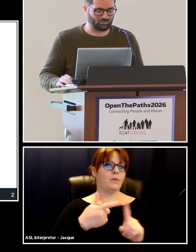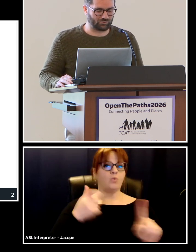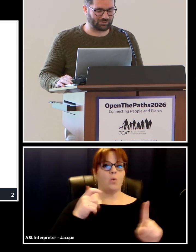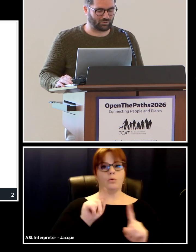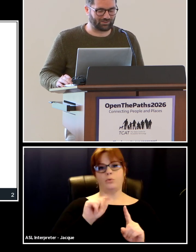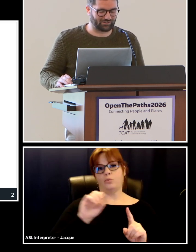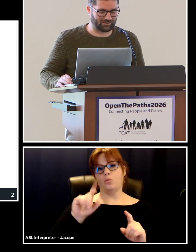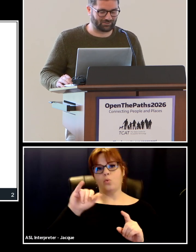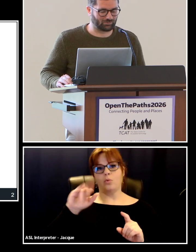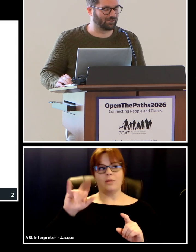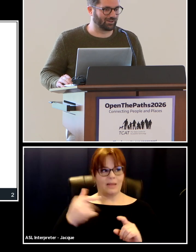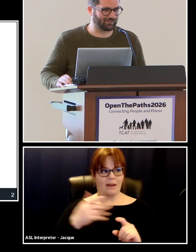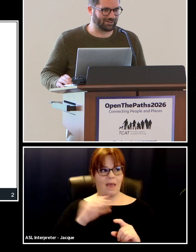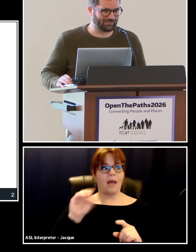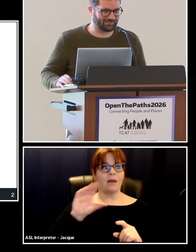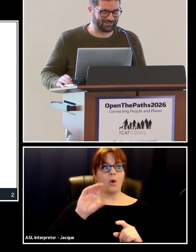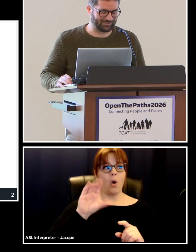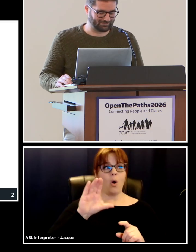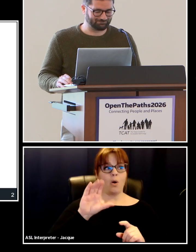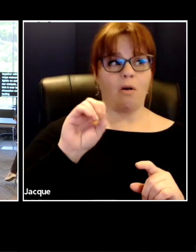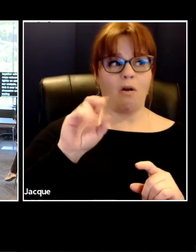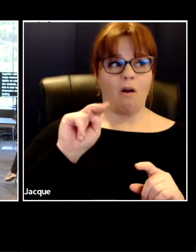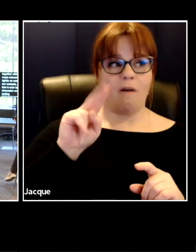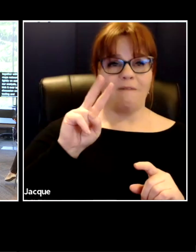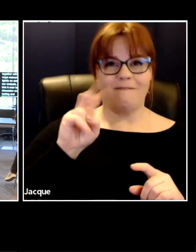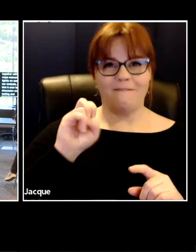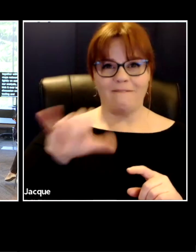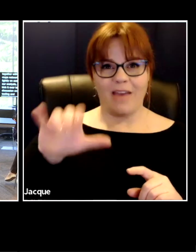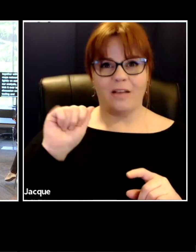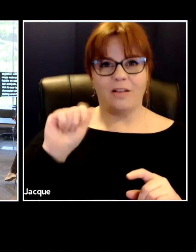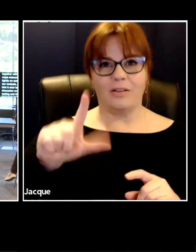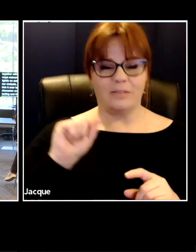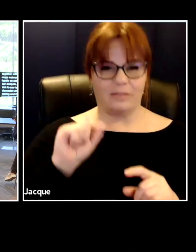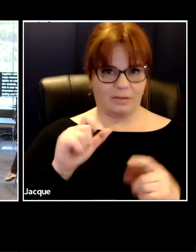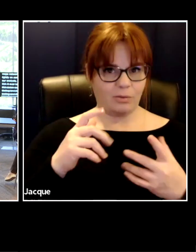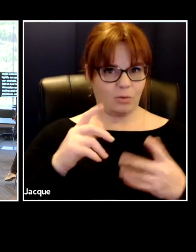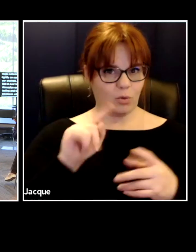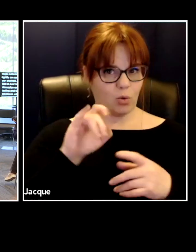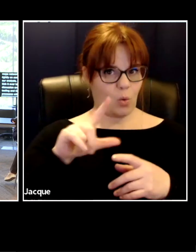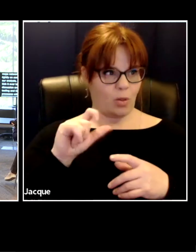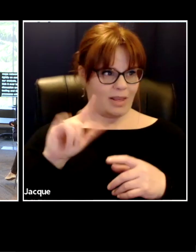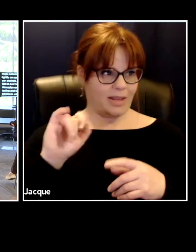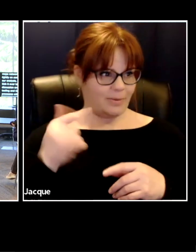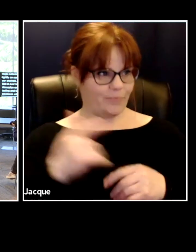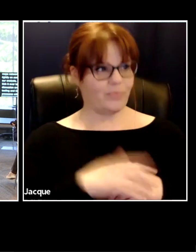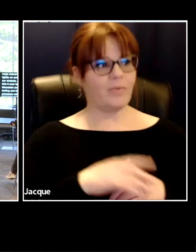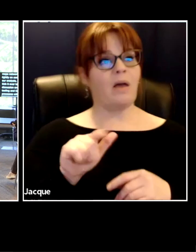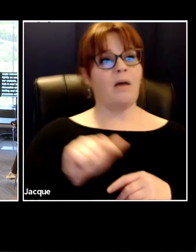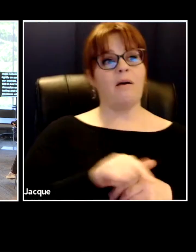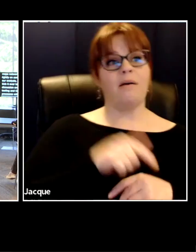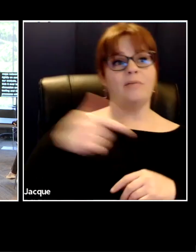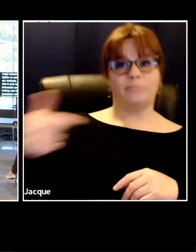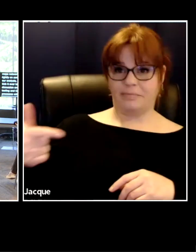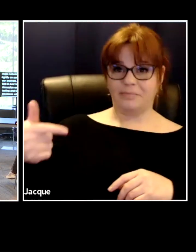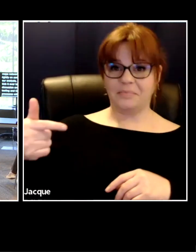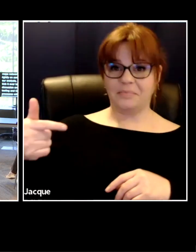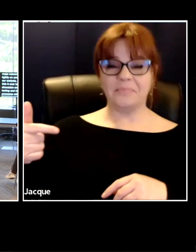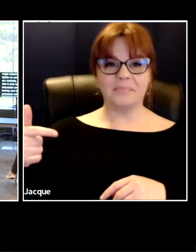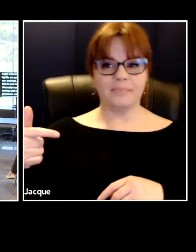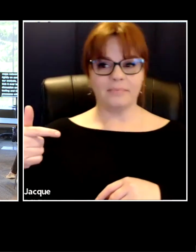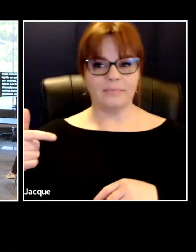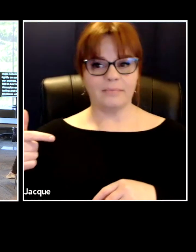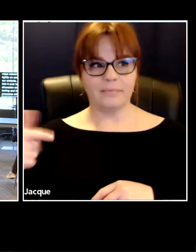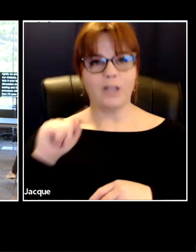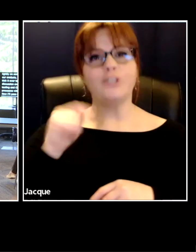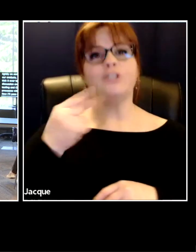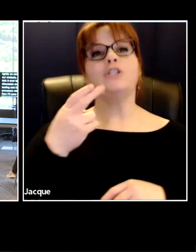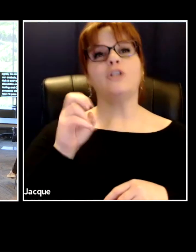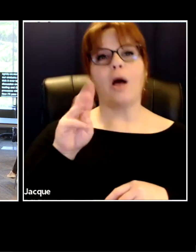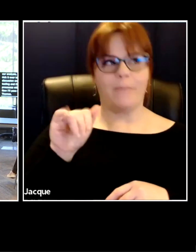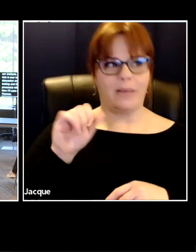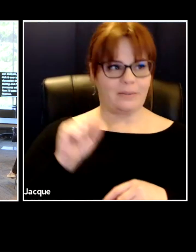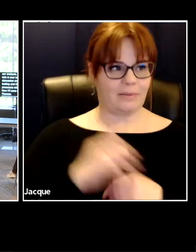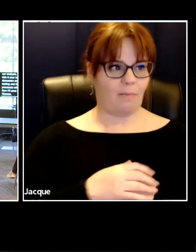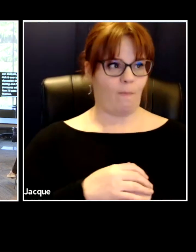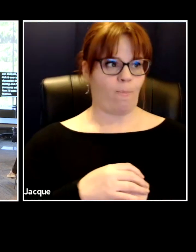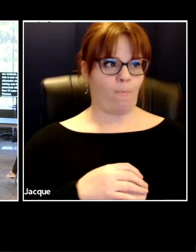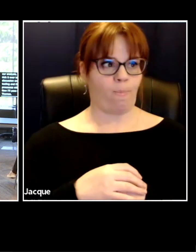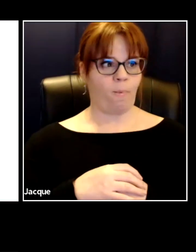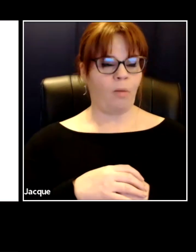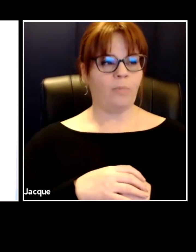improving processes with other agencies. Now I'll pass it over to Thomas. Awesome.